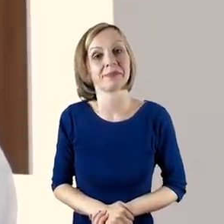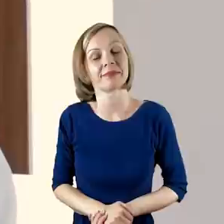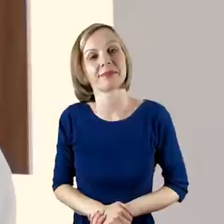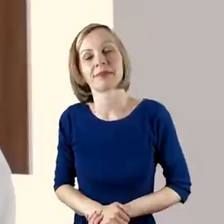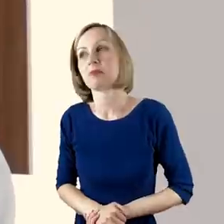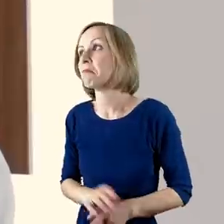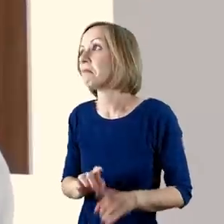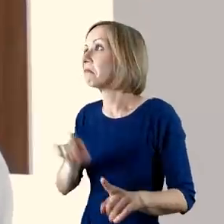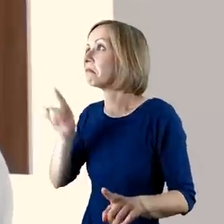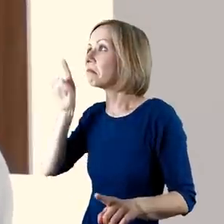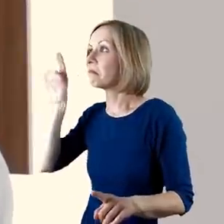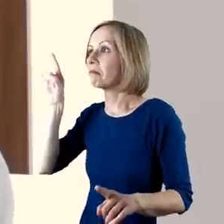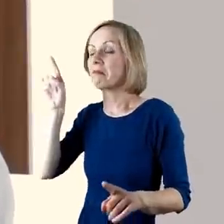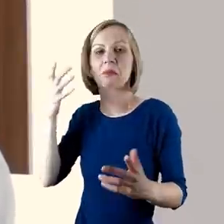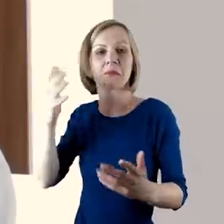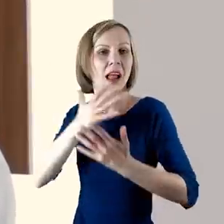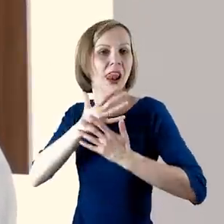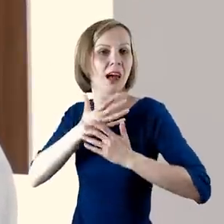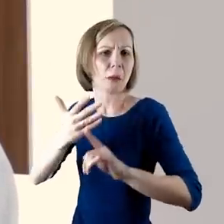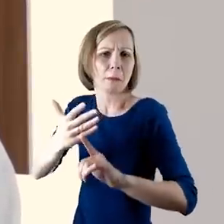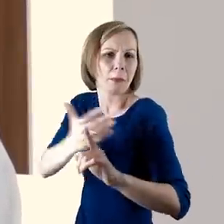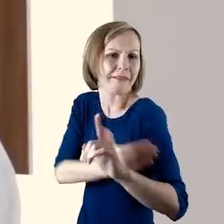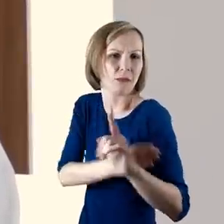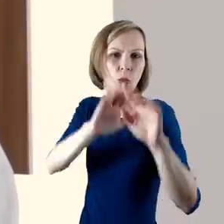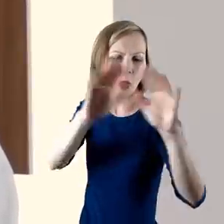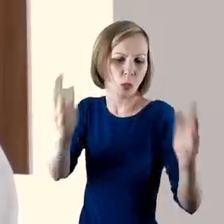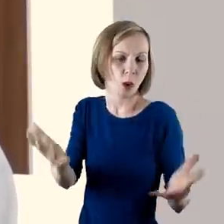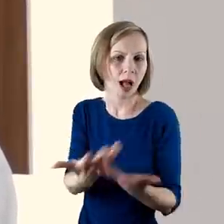May God who has loved us from before the world began,